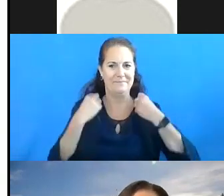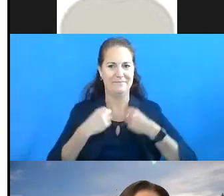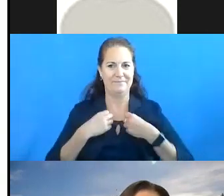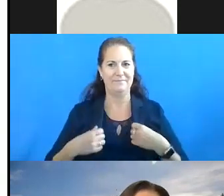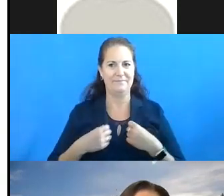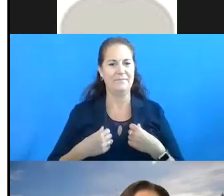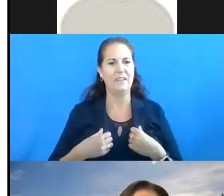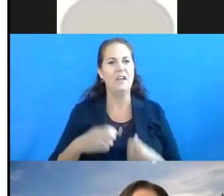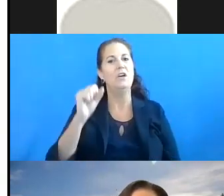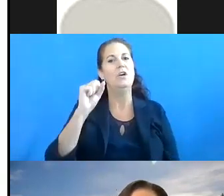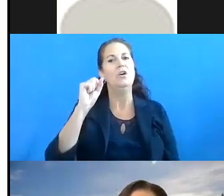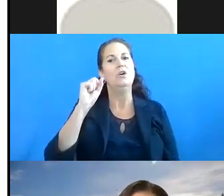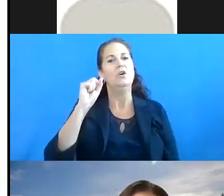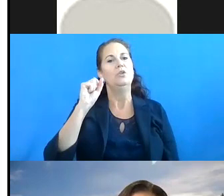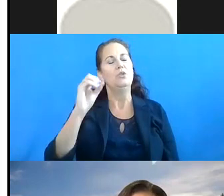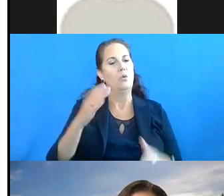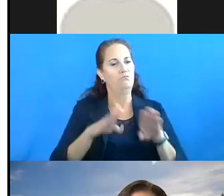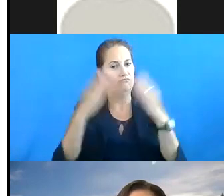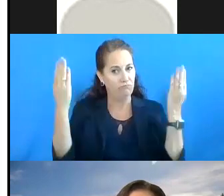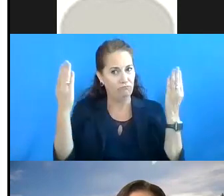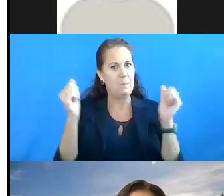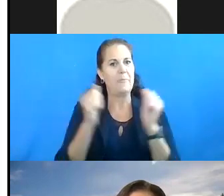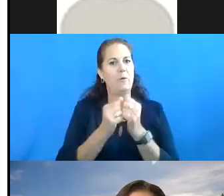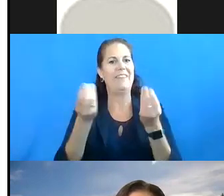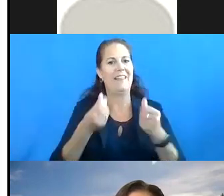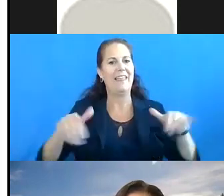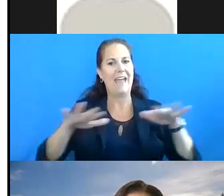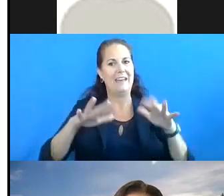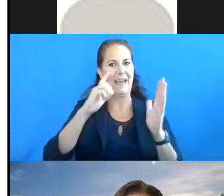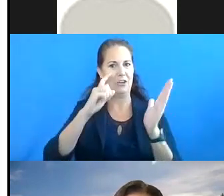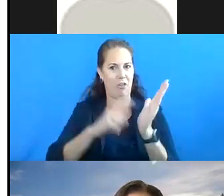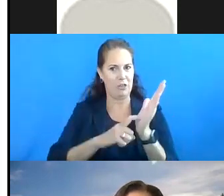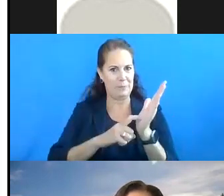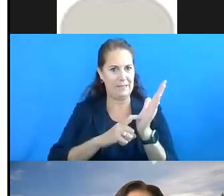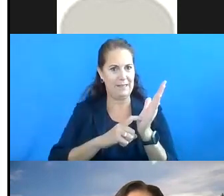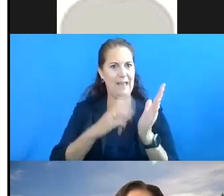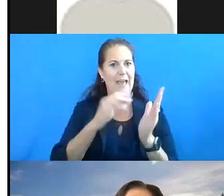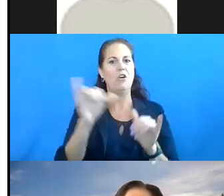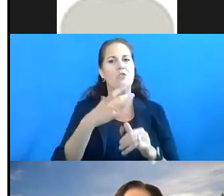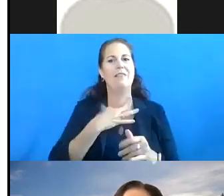So, I would like to start with a Land Acknowledgement. I would also like to welcome